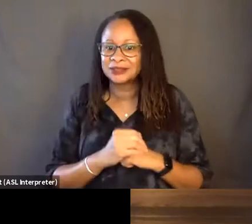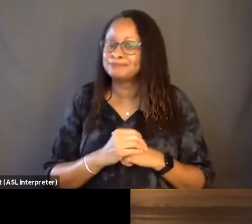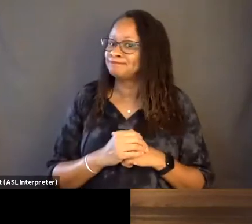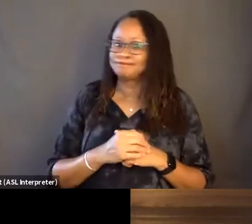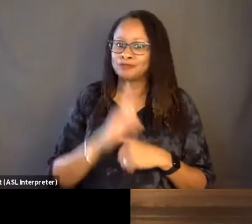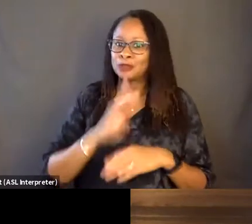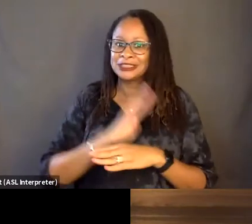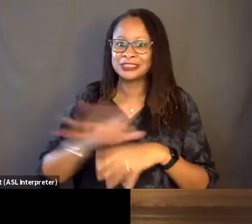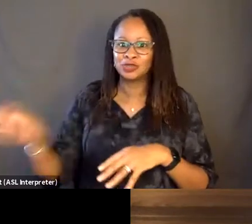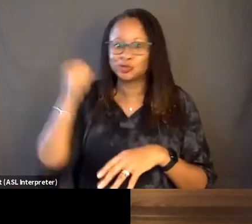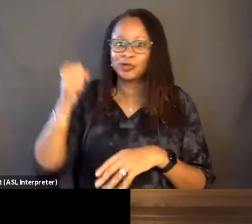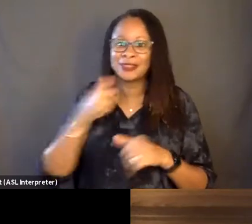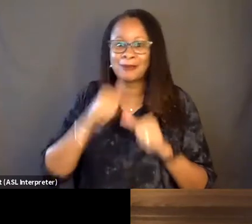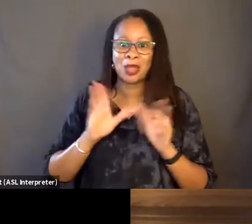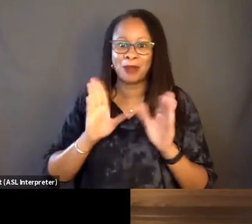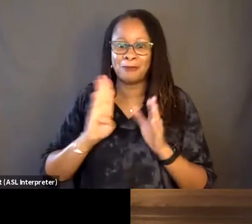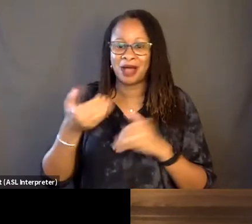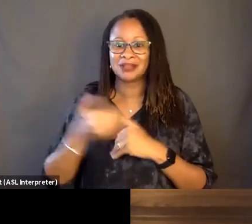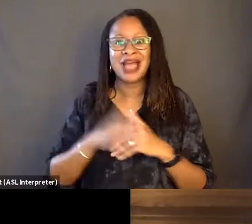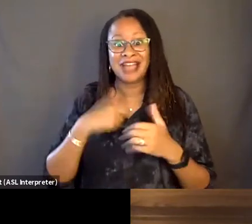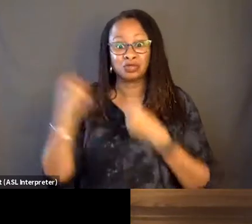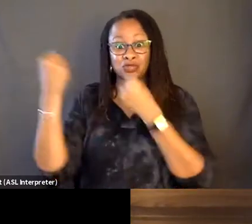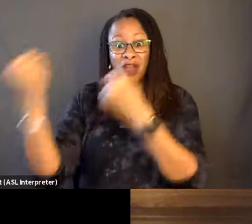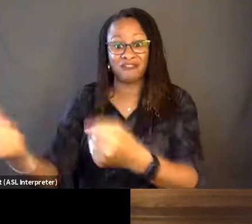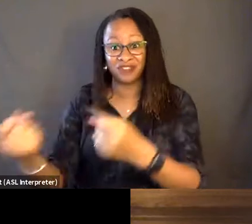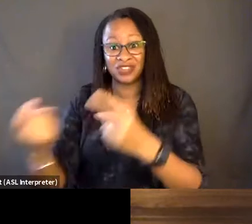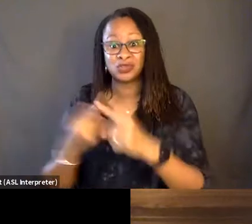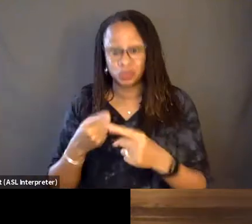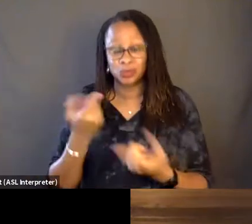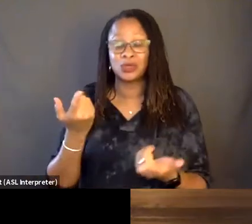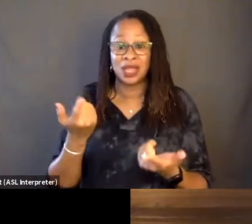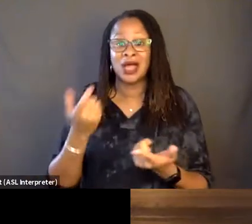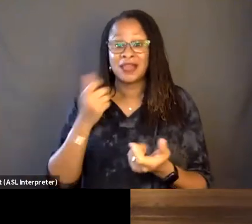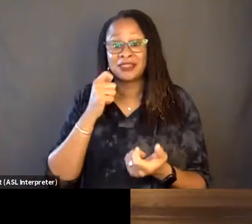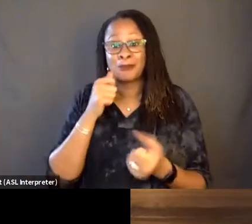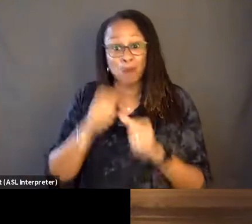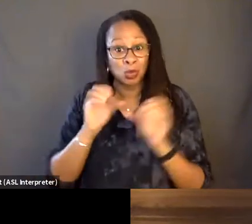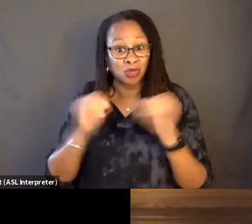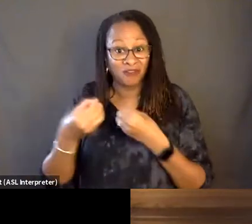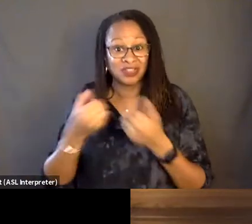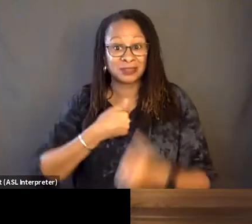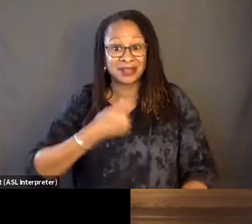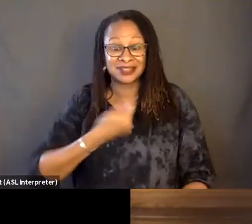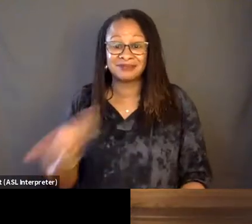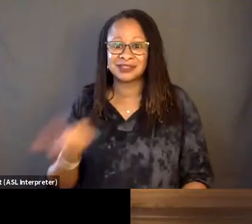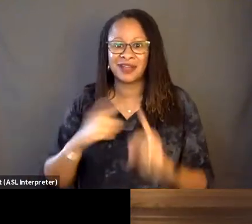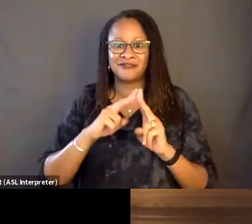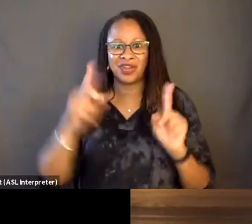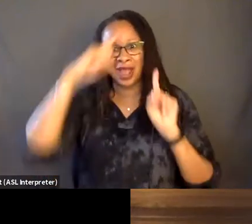I had to go make a special drive to the mailbox. So I'm very optimistic my ballot will get there.